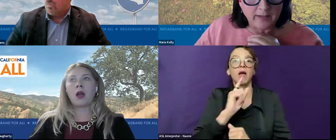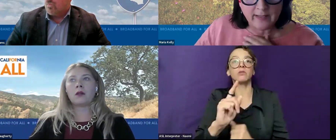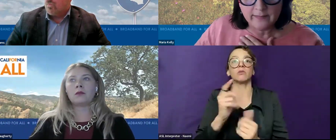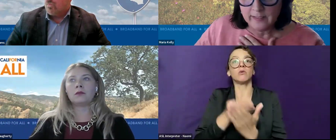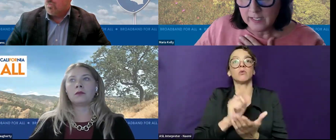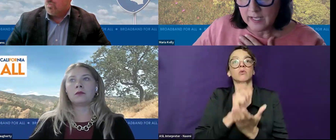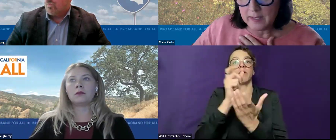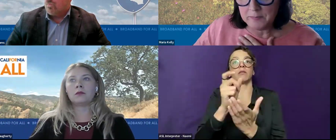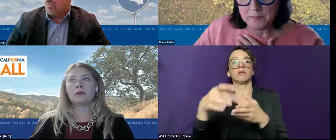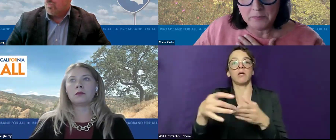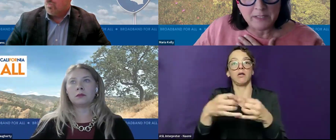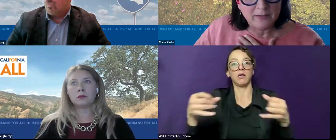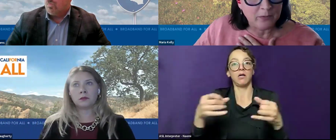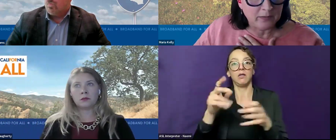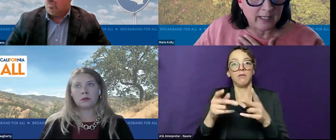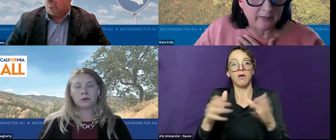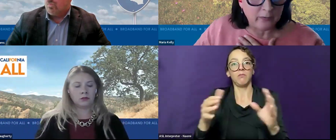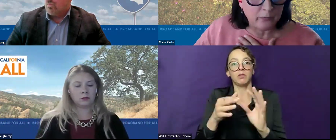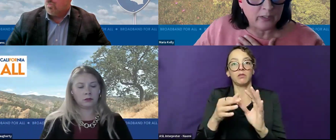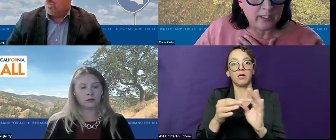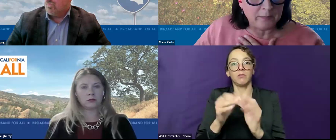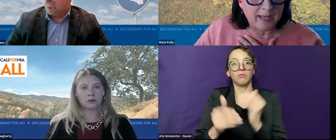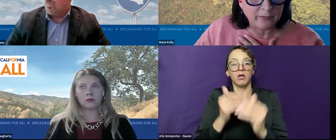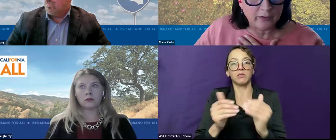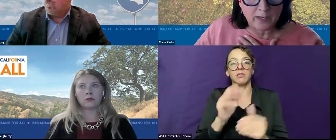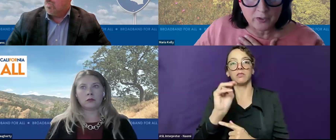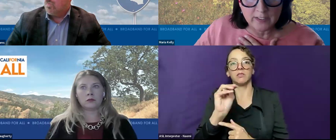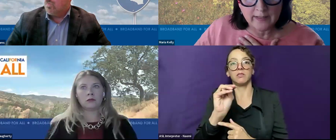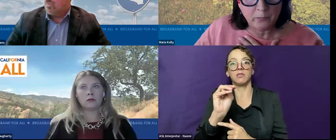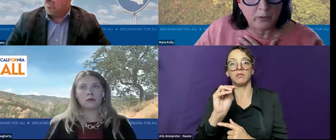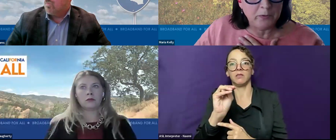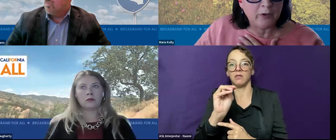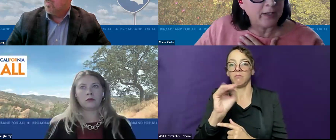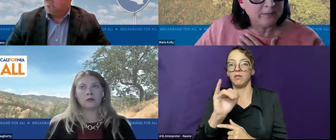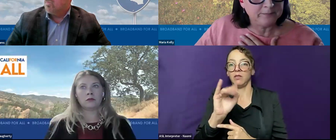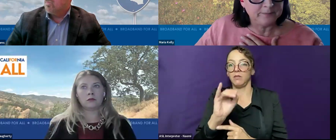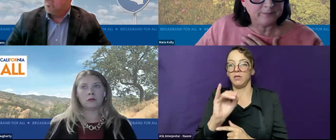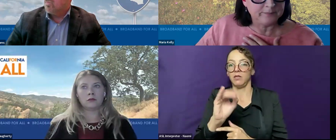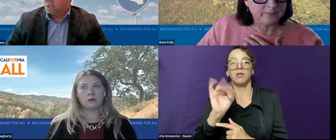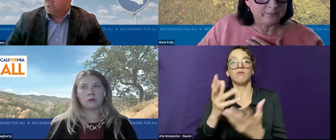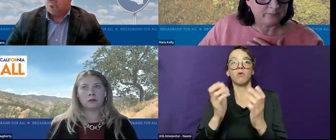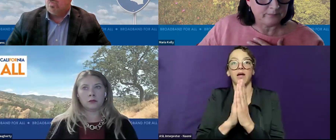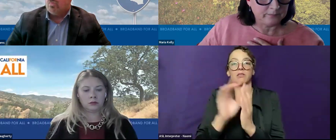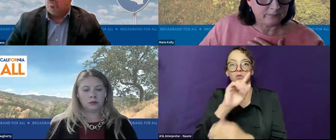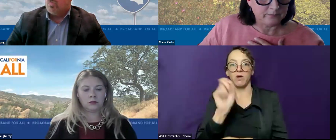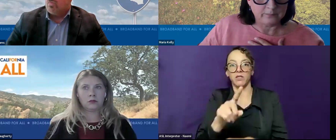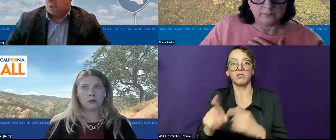process. Mimi, if you would like to ask your question, and then we'll move on.